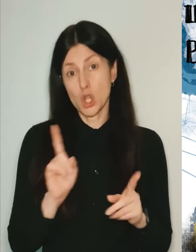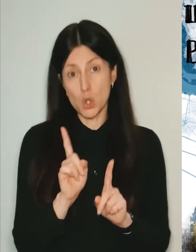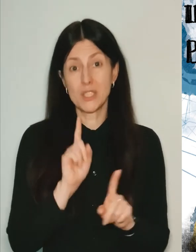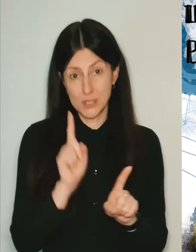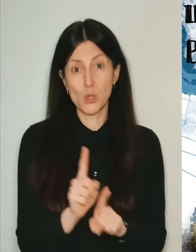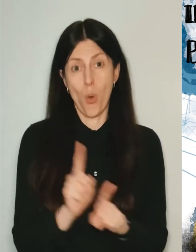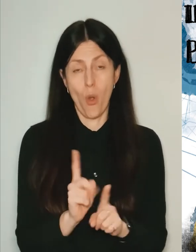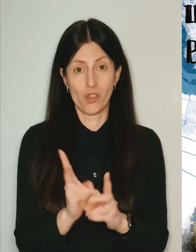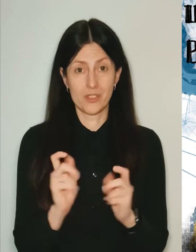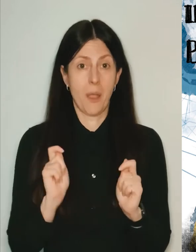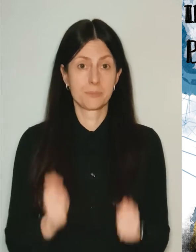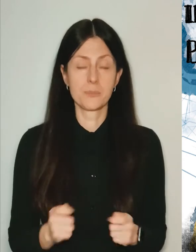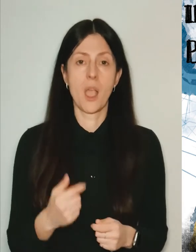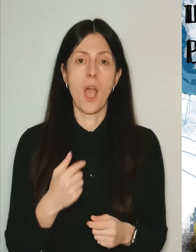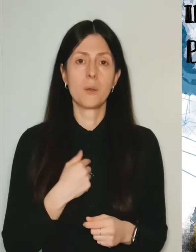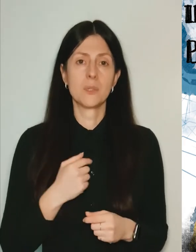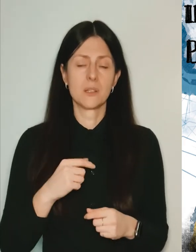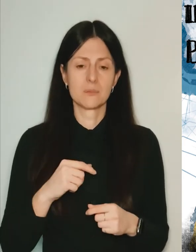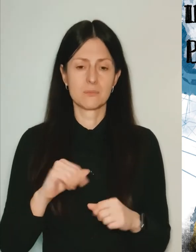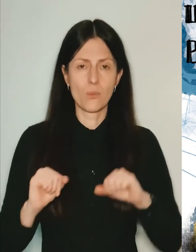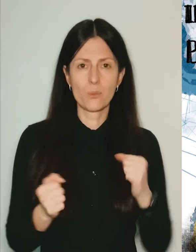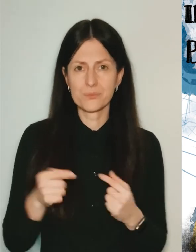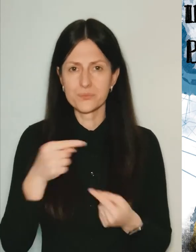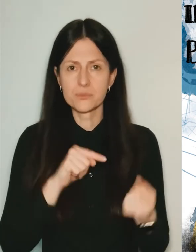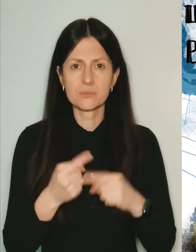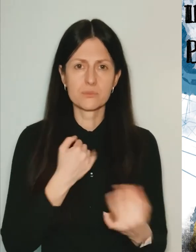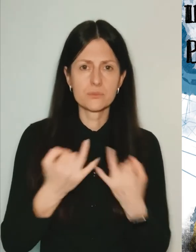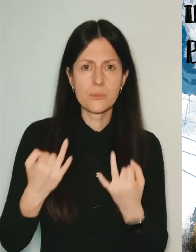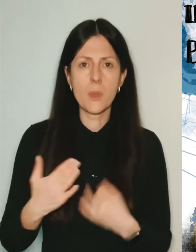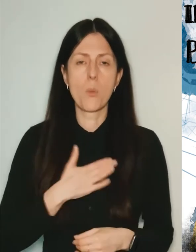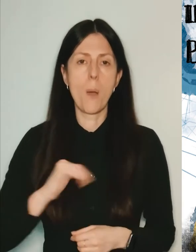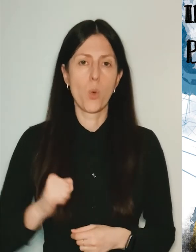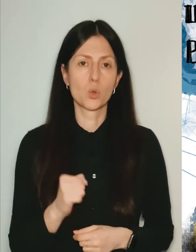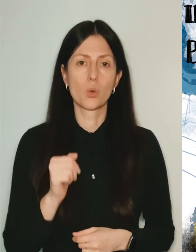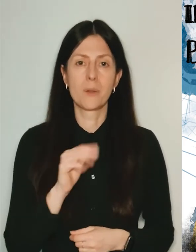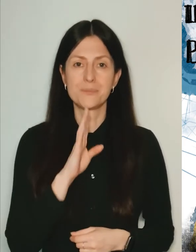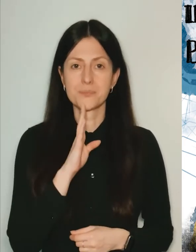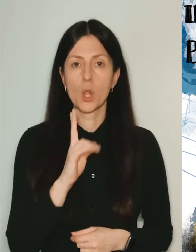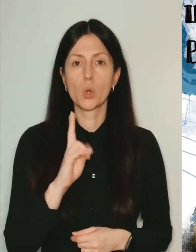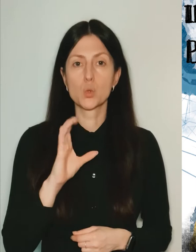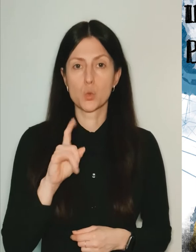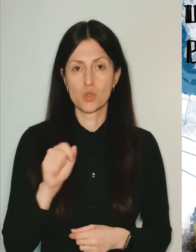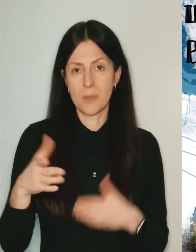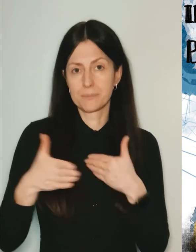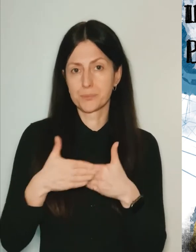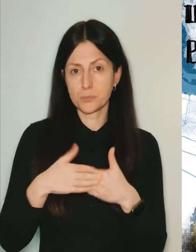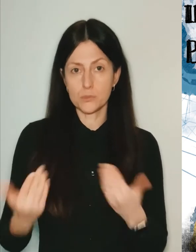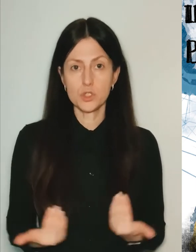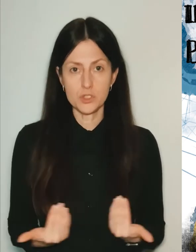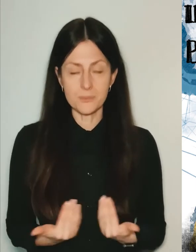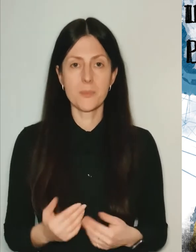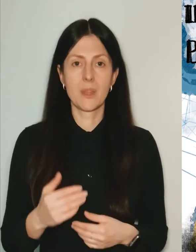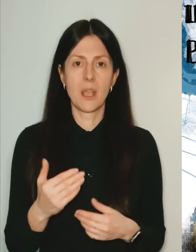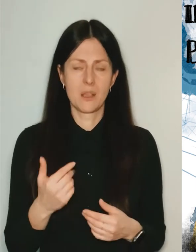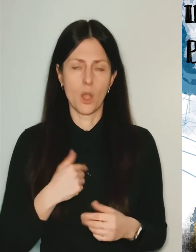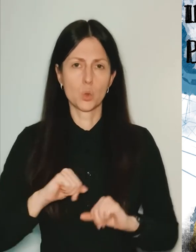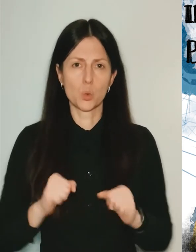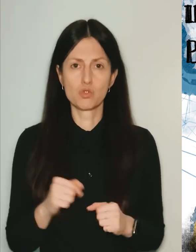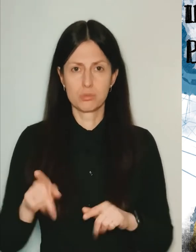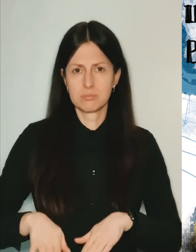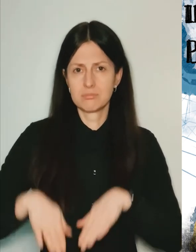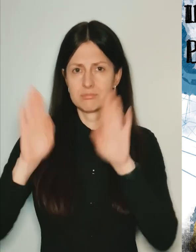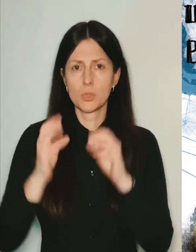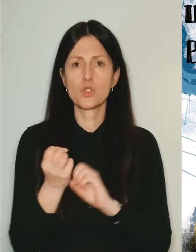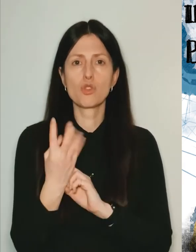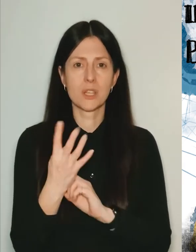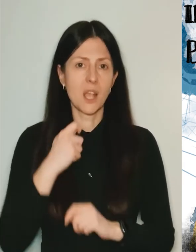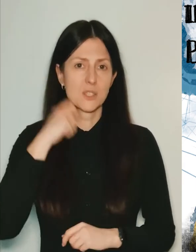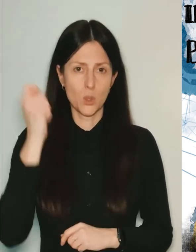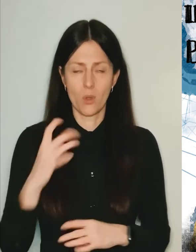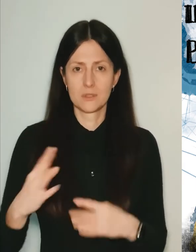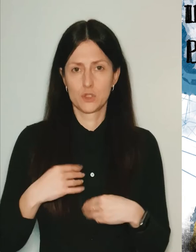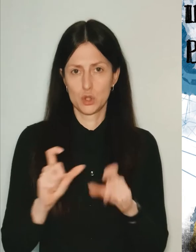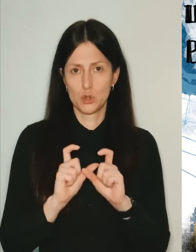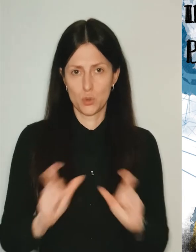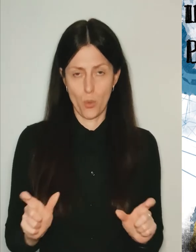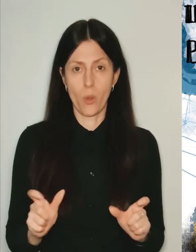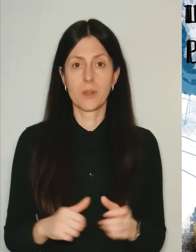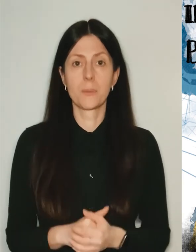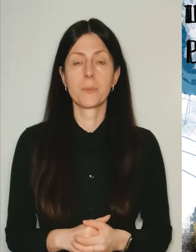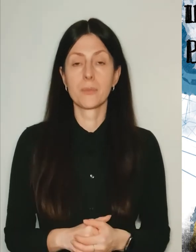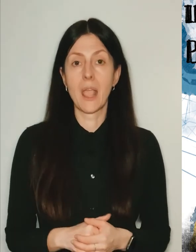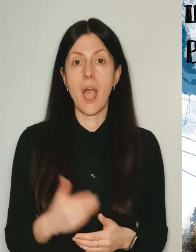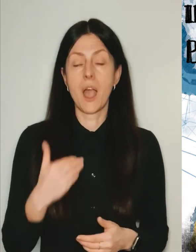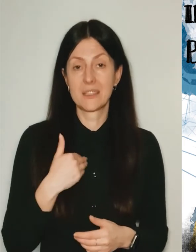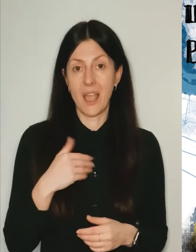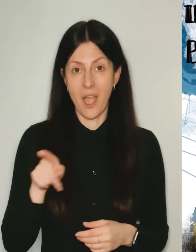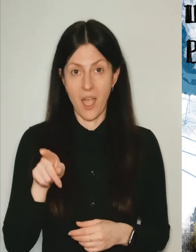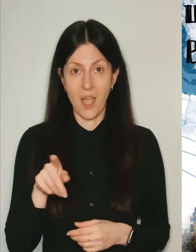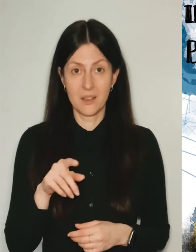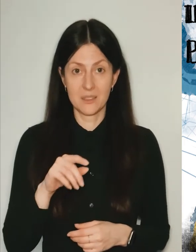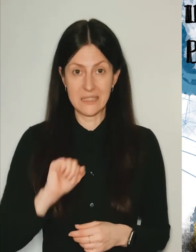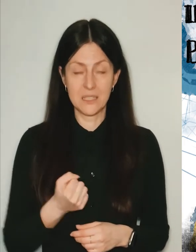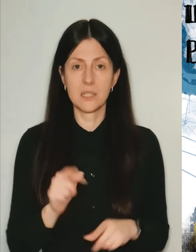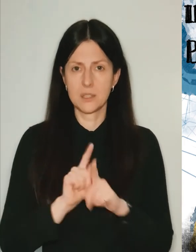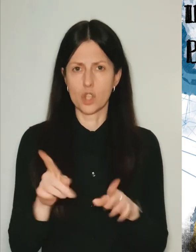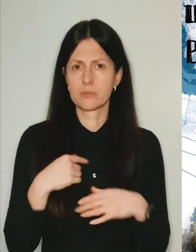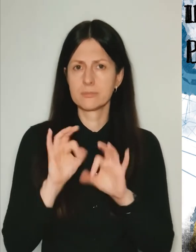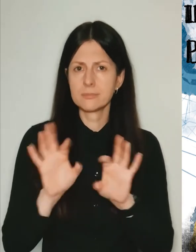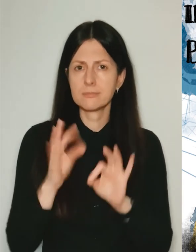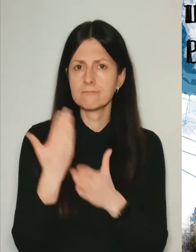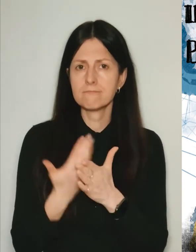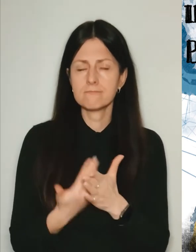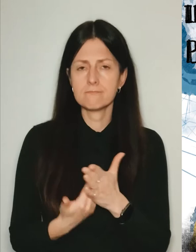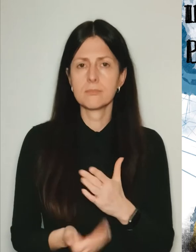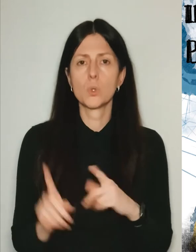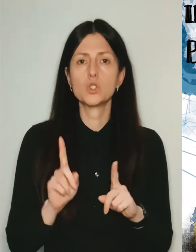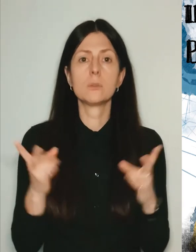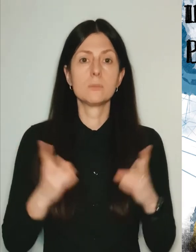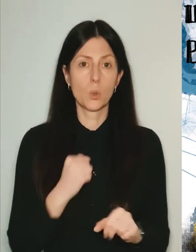We had one more talk with one another. I gave the instructions to Ksiusha, whom I know since we were 14 when at school, what to do in case the war starts.